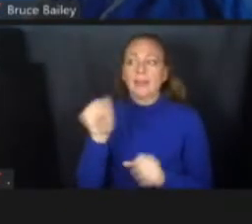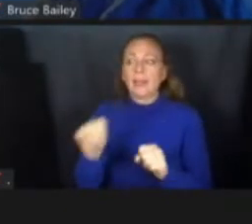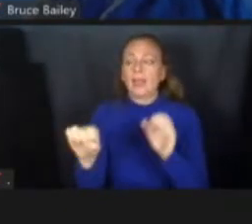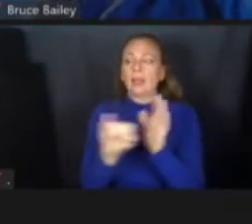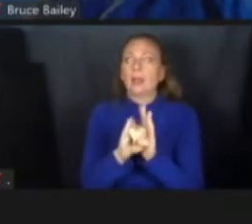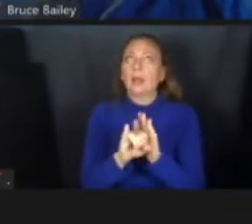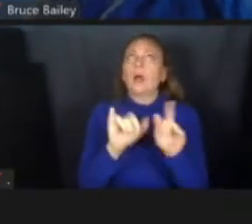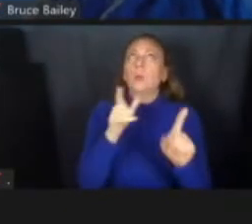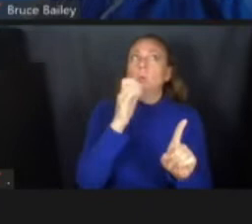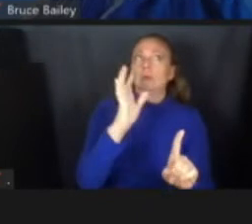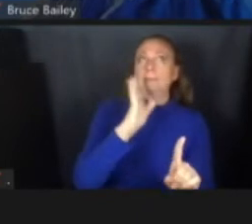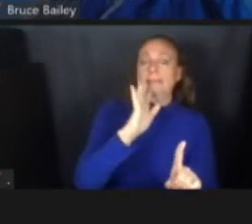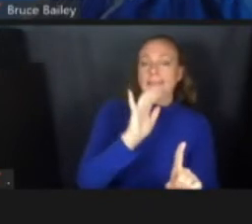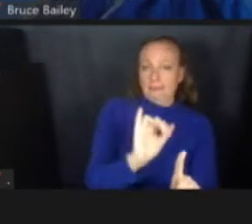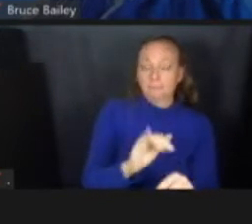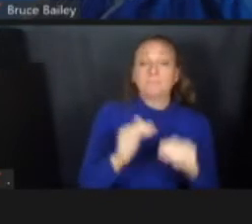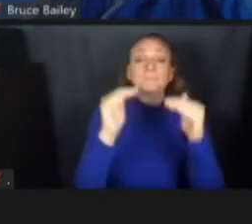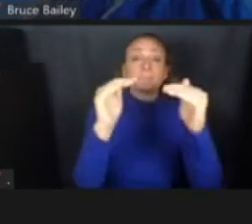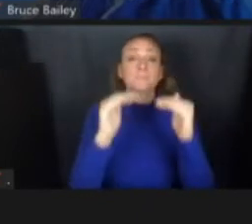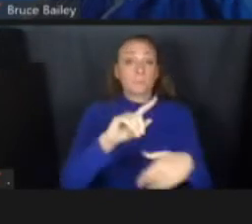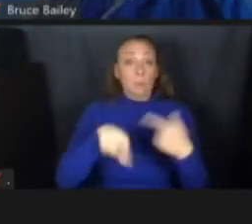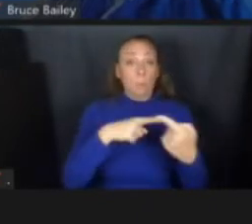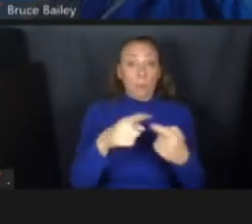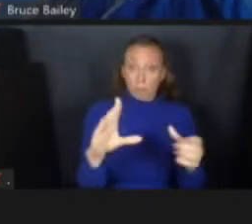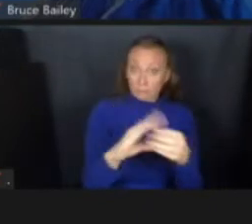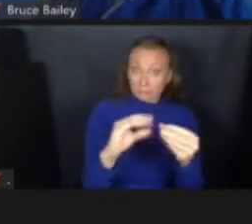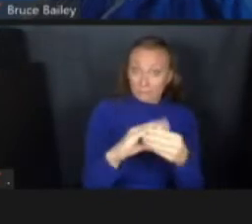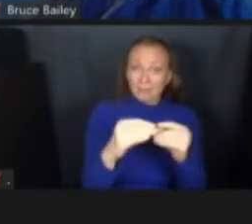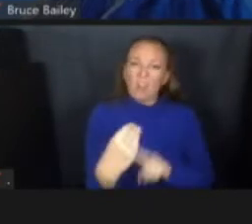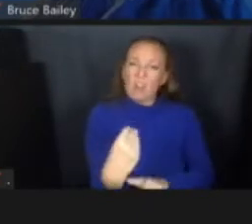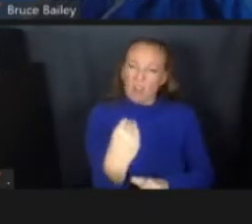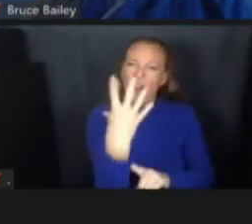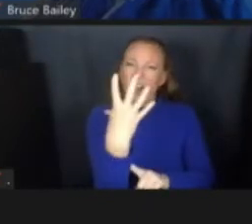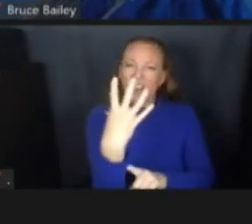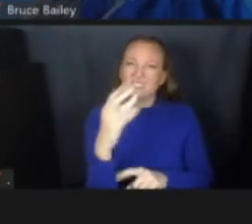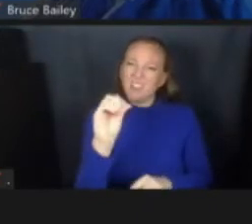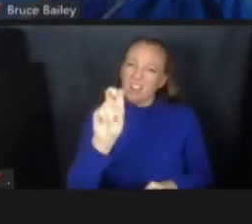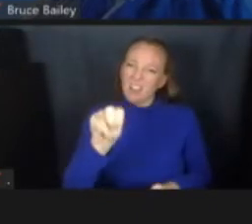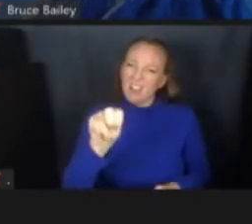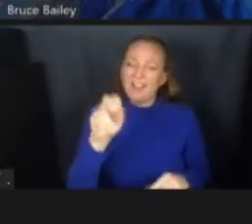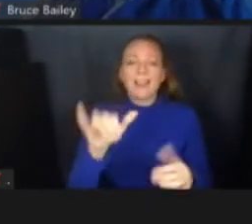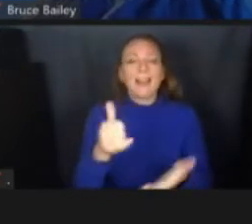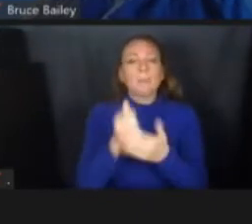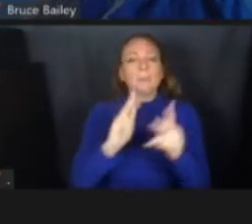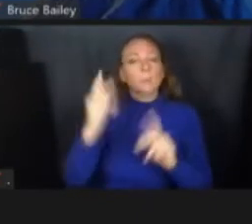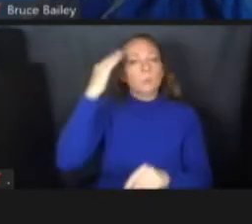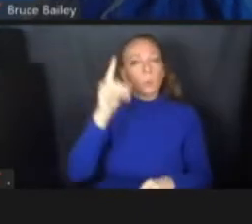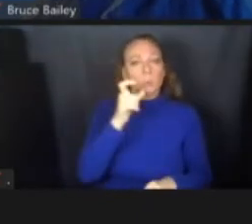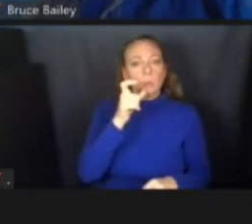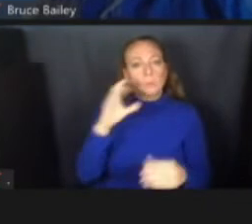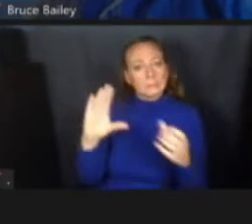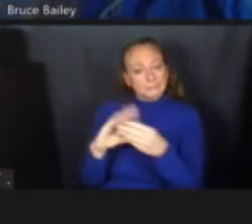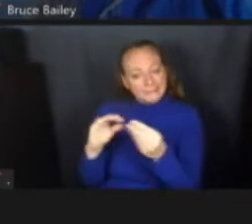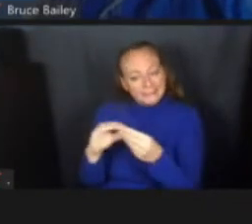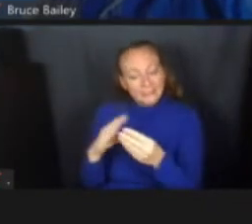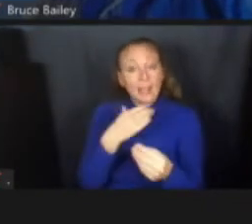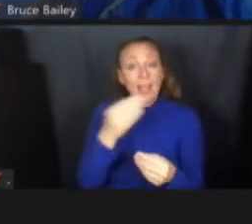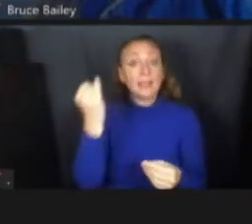Turn on your video when you're speaking, this helps others know who's speaking. And also helps anyone who finds lip reading beneficial.